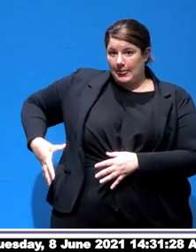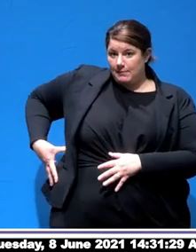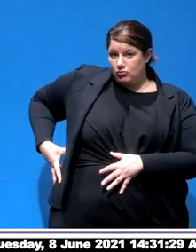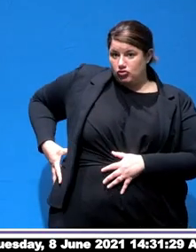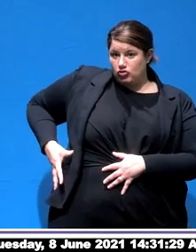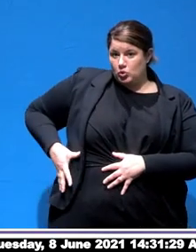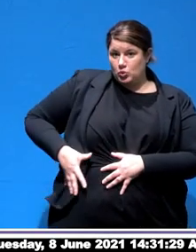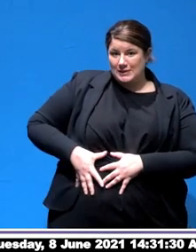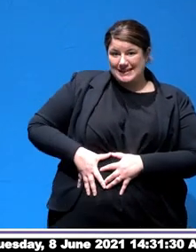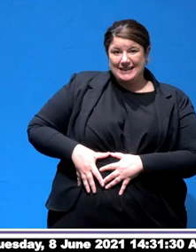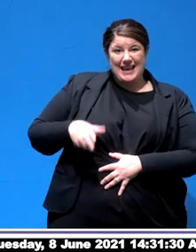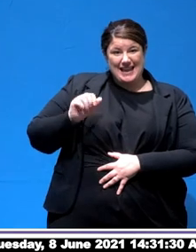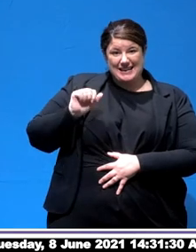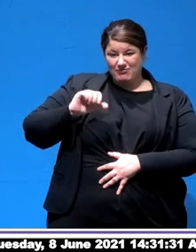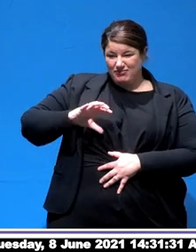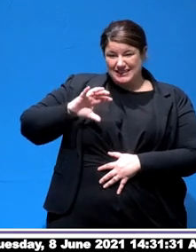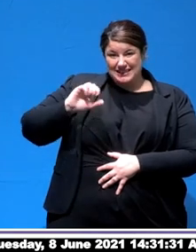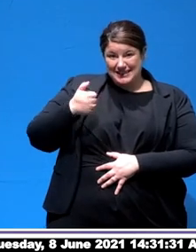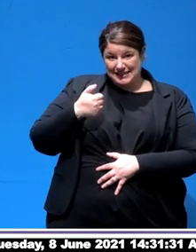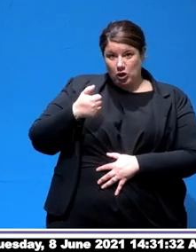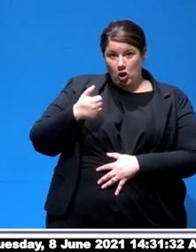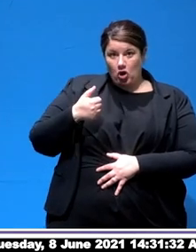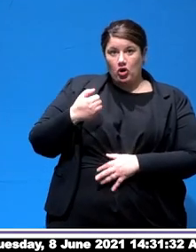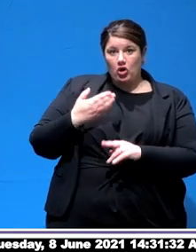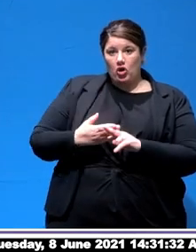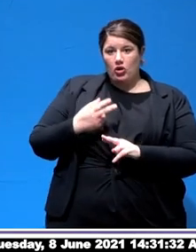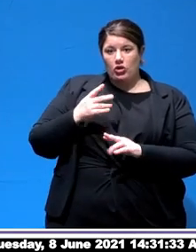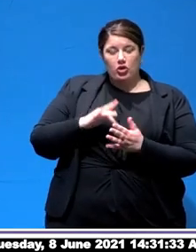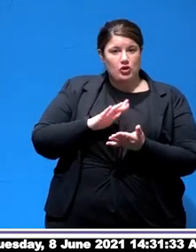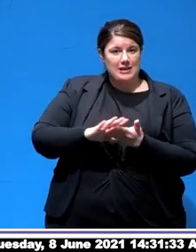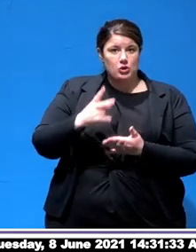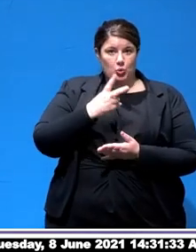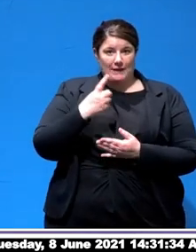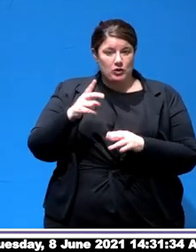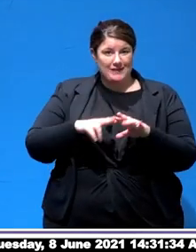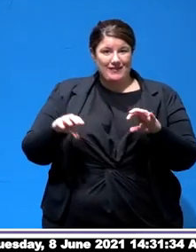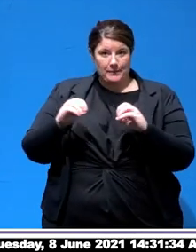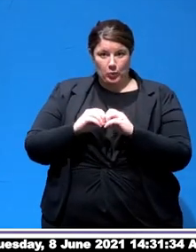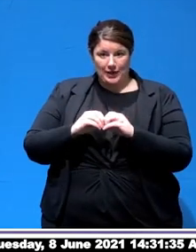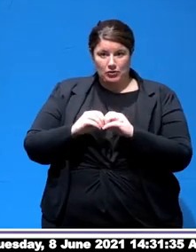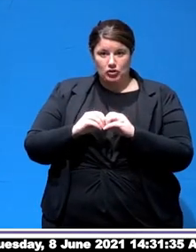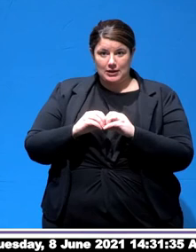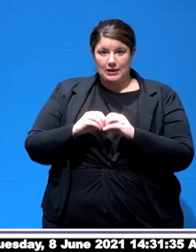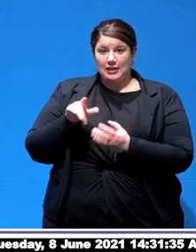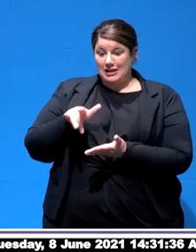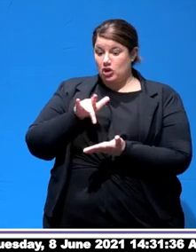am on Thursday, 21 February --- that's the day of the week, Thursday, 21